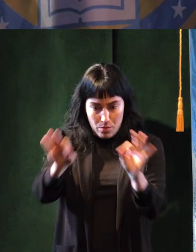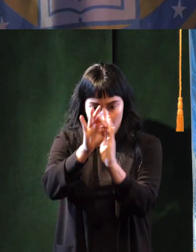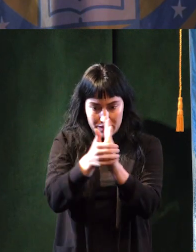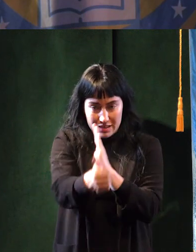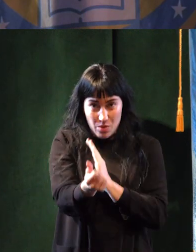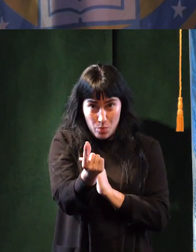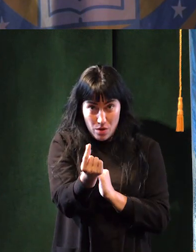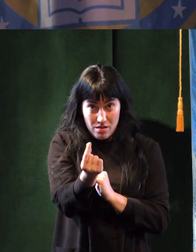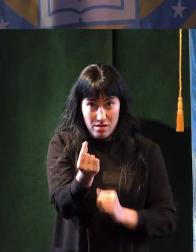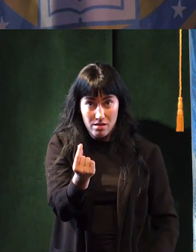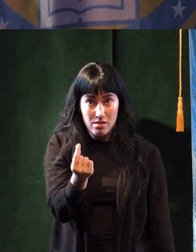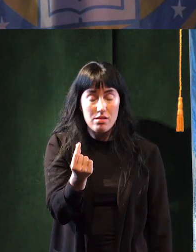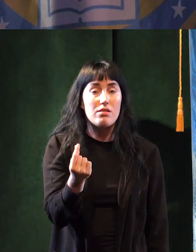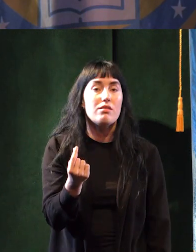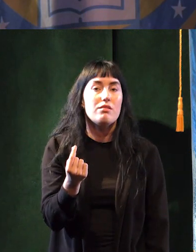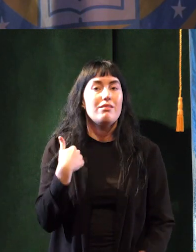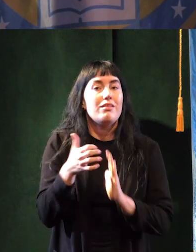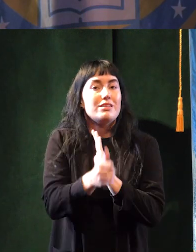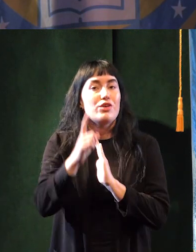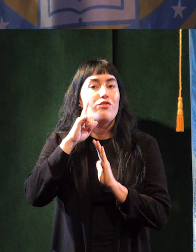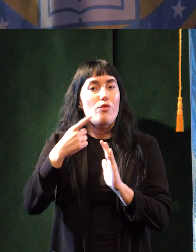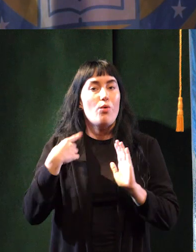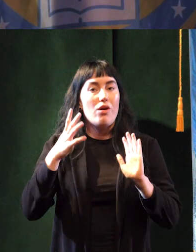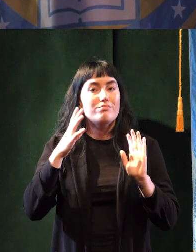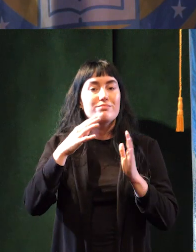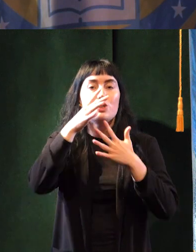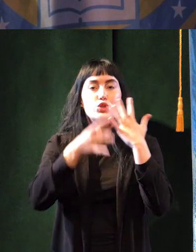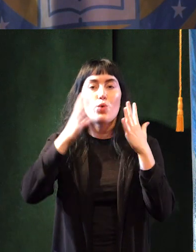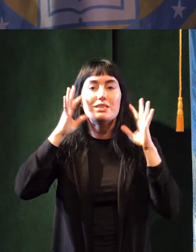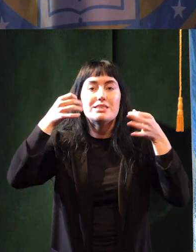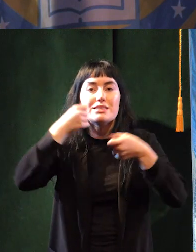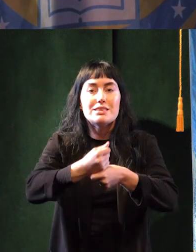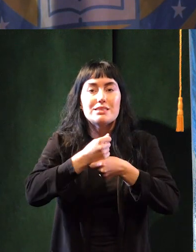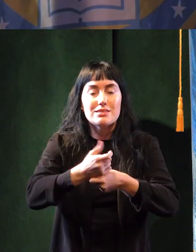single most important skill all of us need in life the skill of making choices